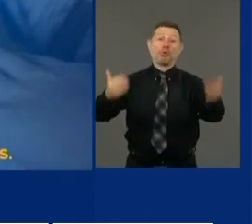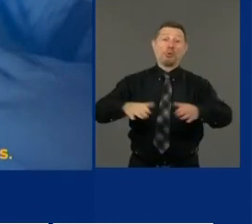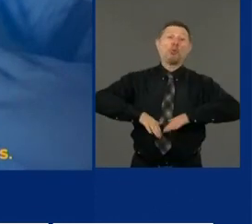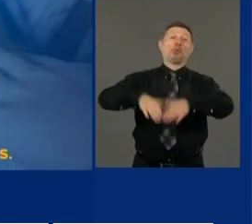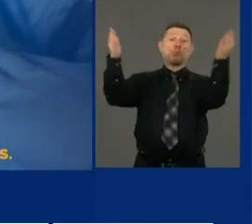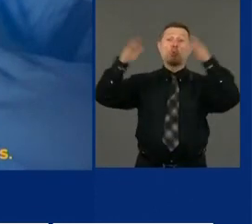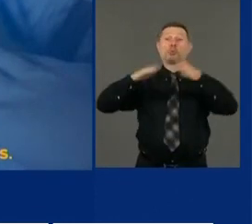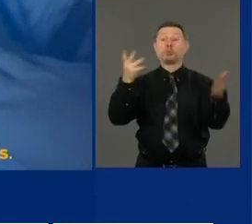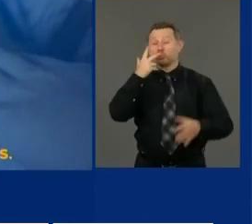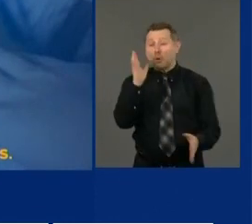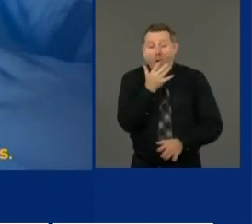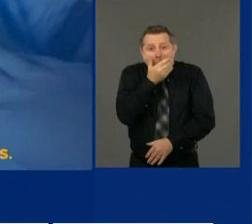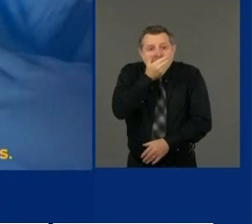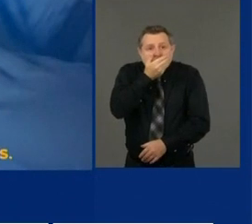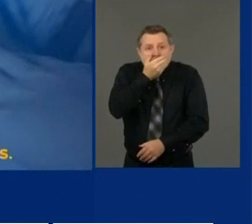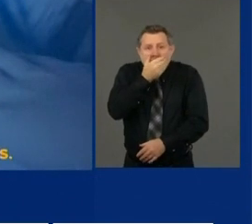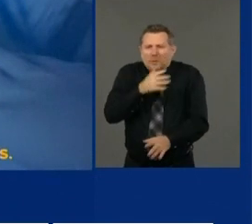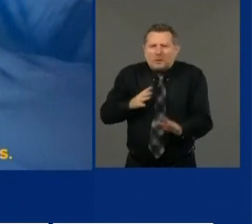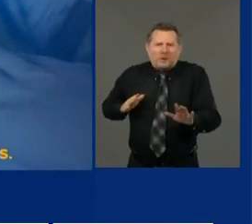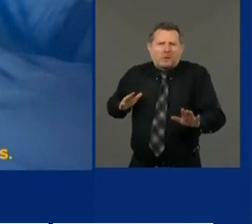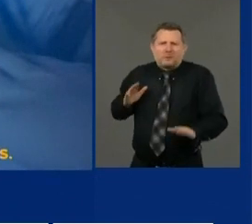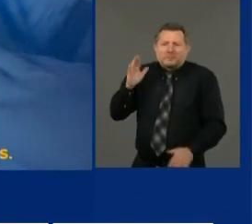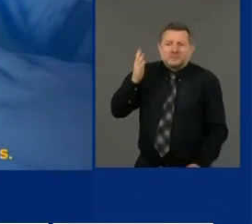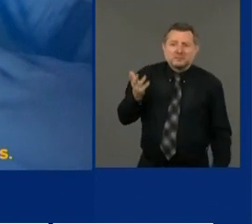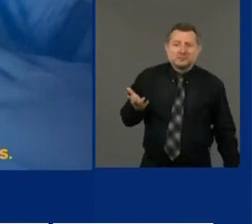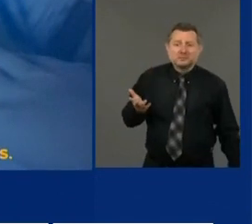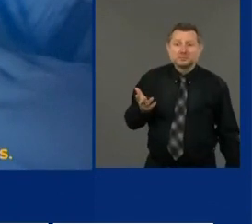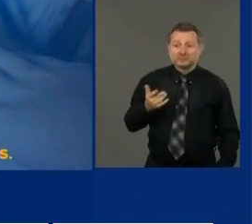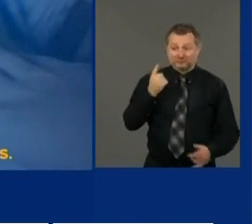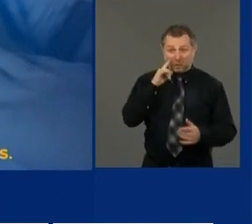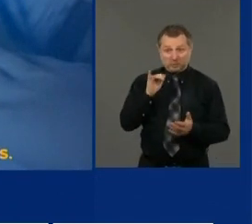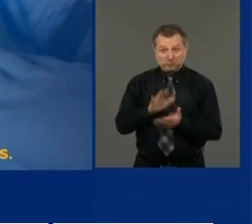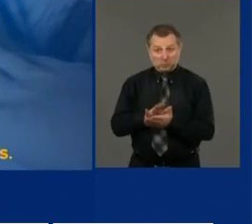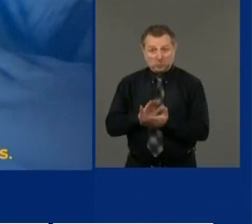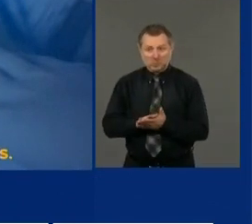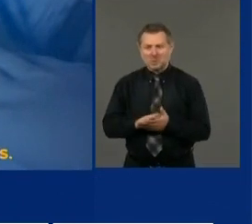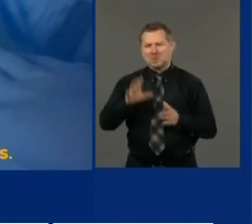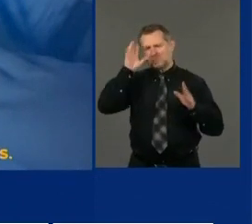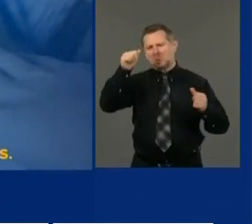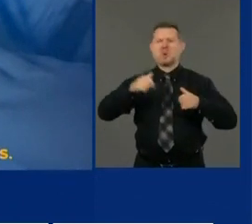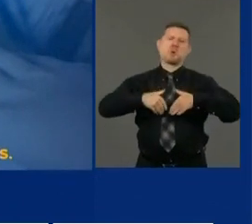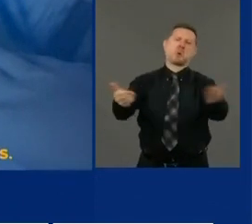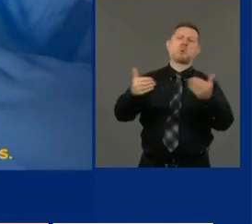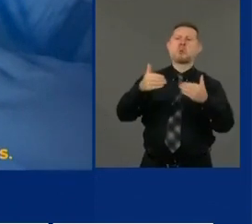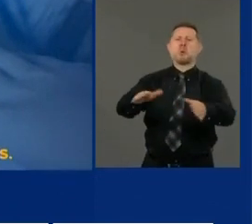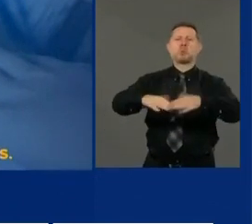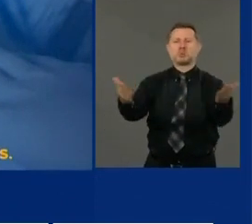GO ASK FLORIDA AND TEXAS AND